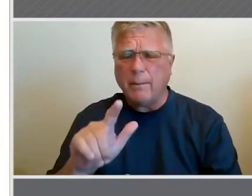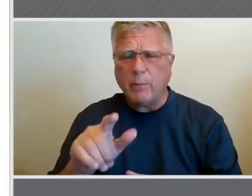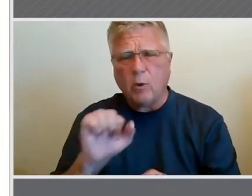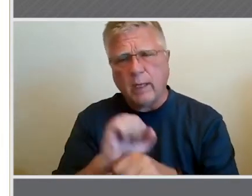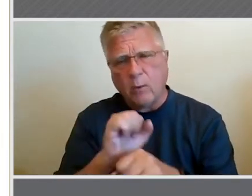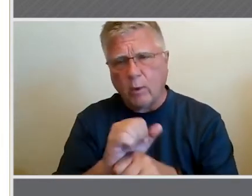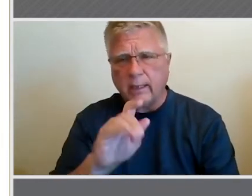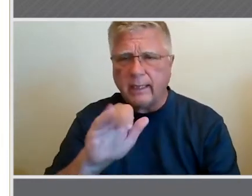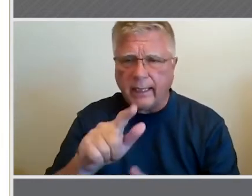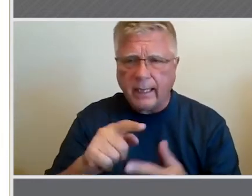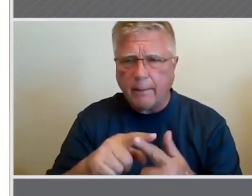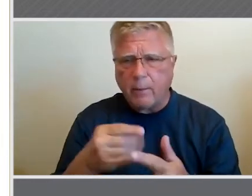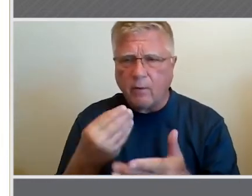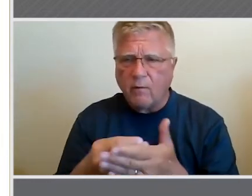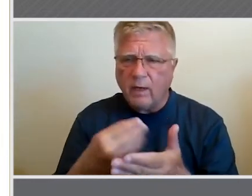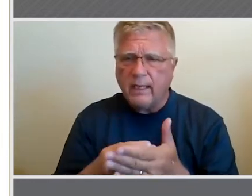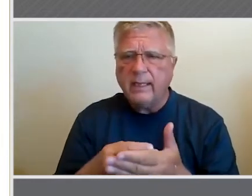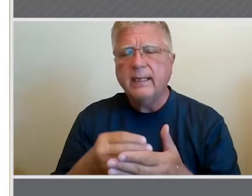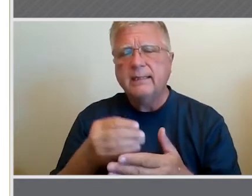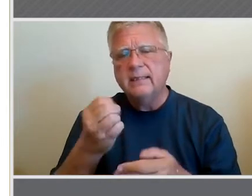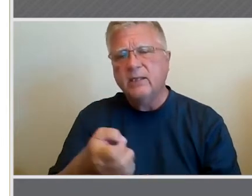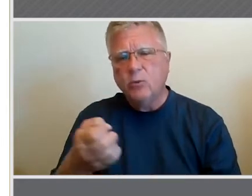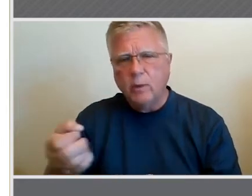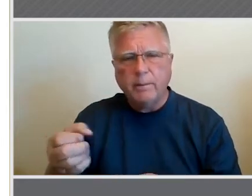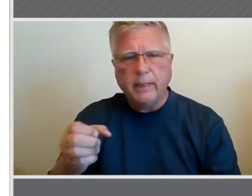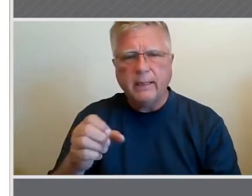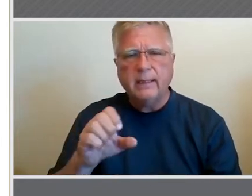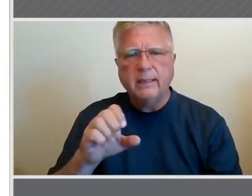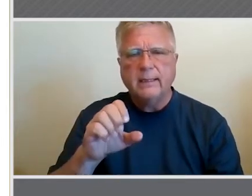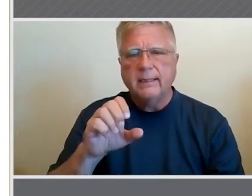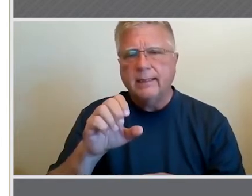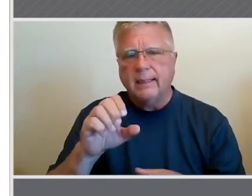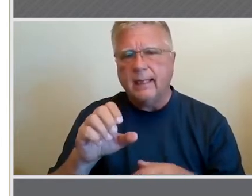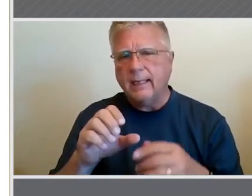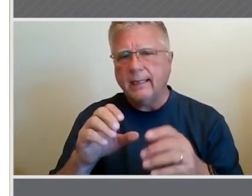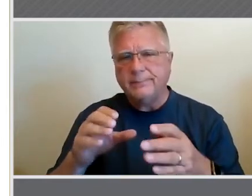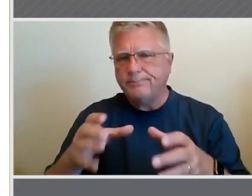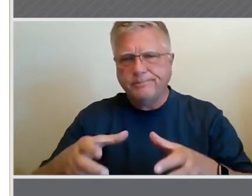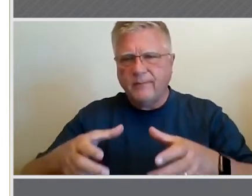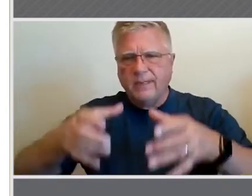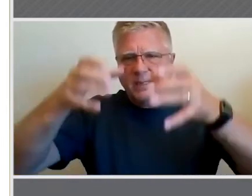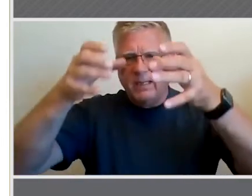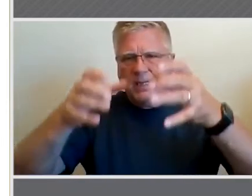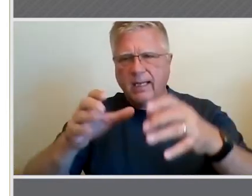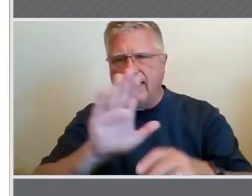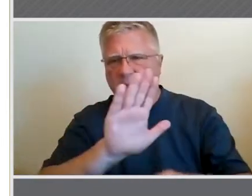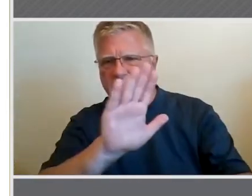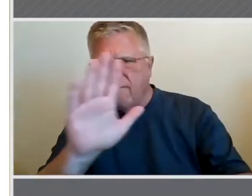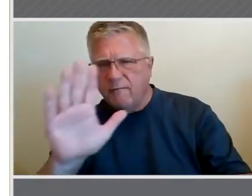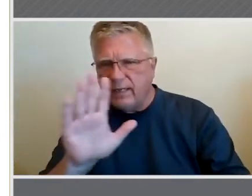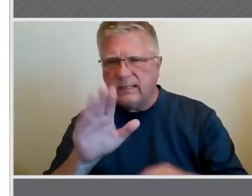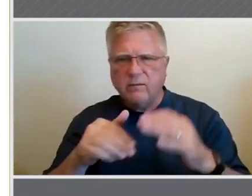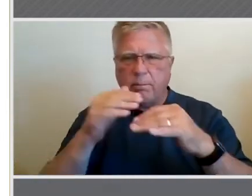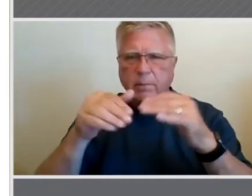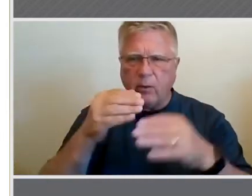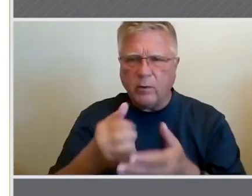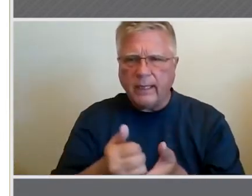you know facade renovations and almost anything frankly related to, you know, business startup and expansion and again helping businesses across our city.